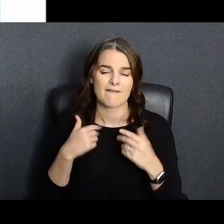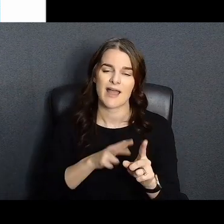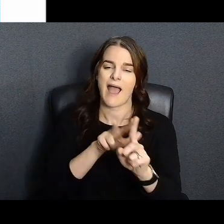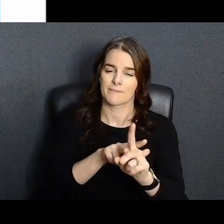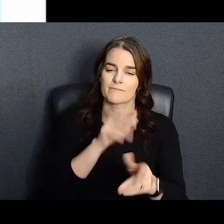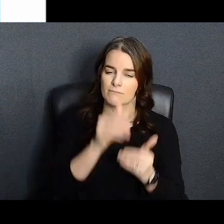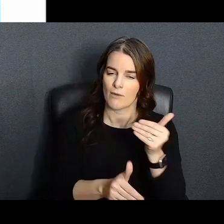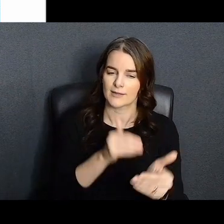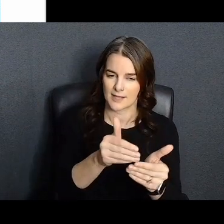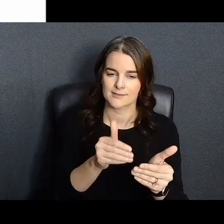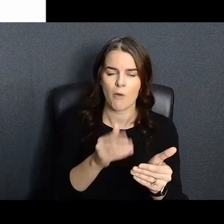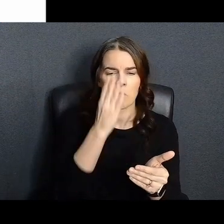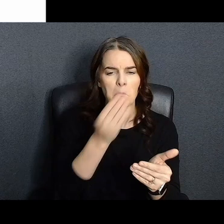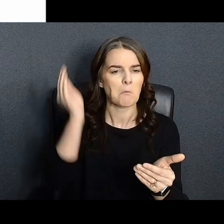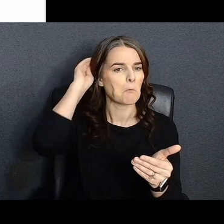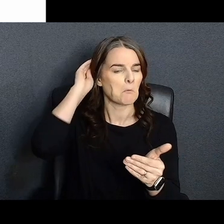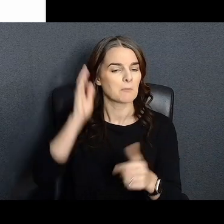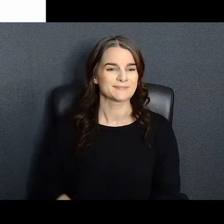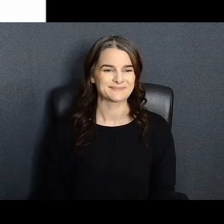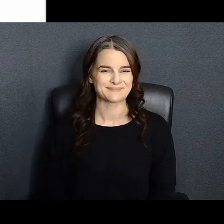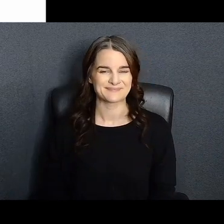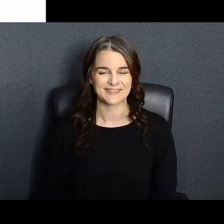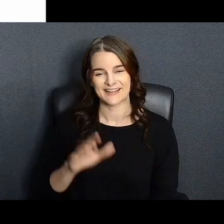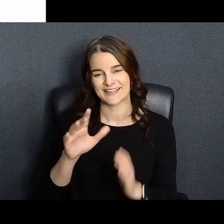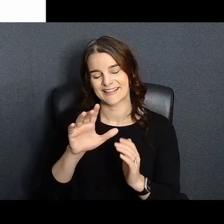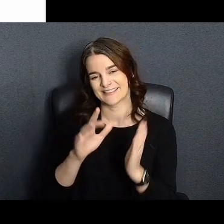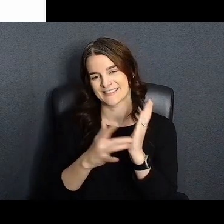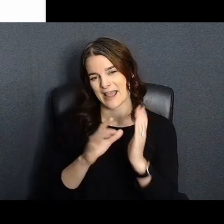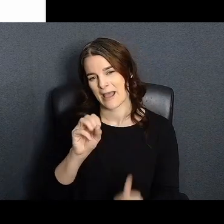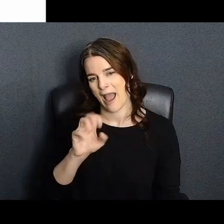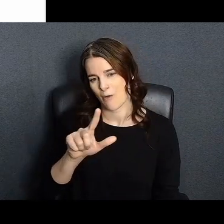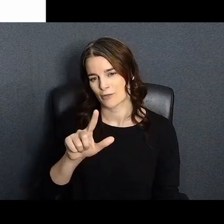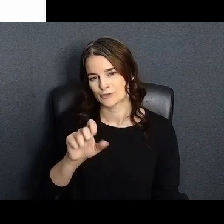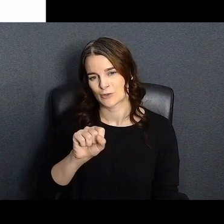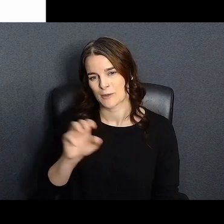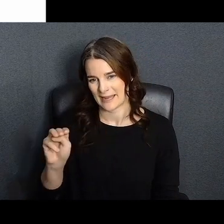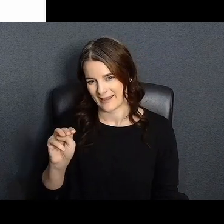So just keep that in mind. And then here's TechOWL's social media.